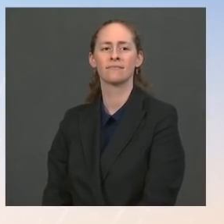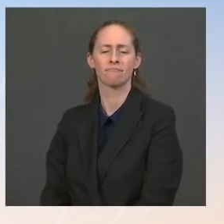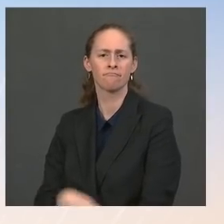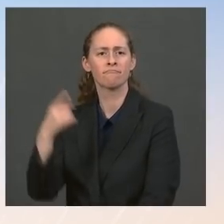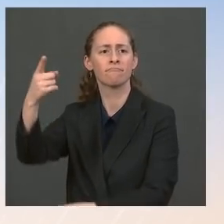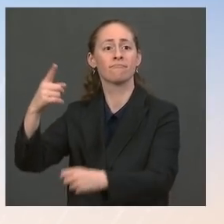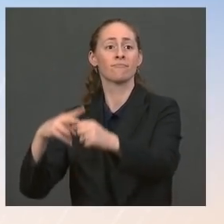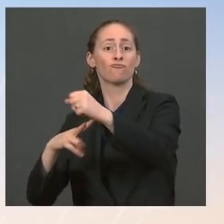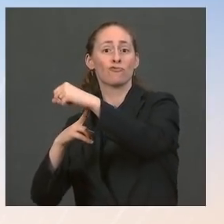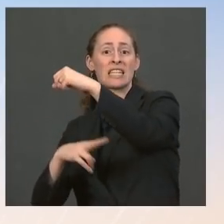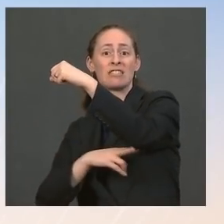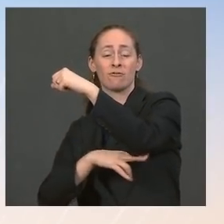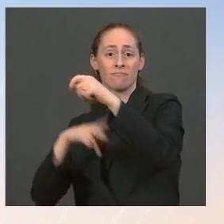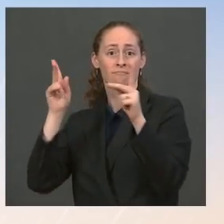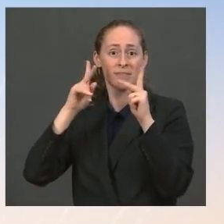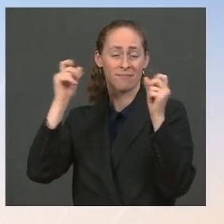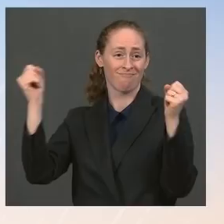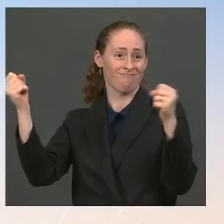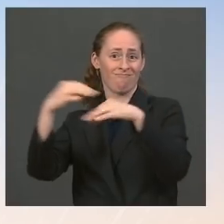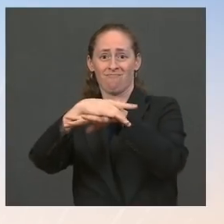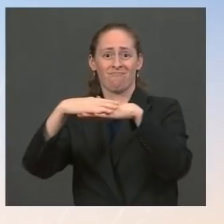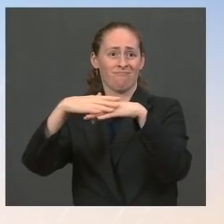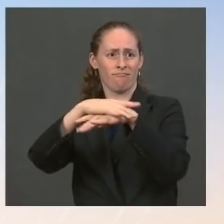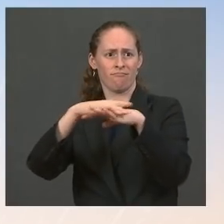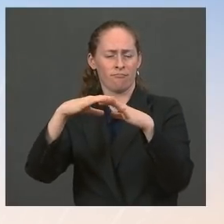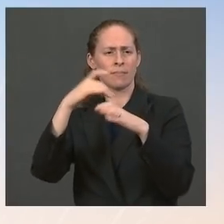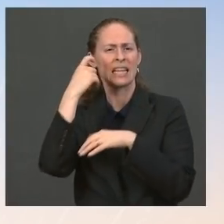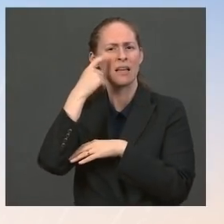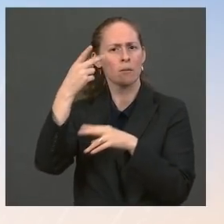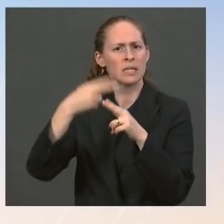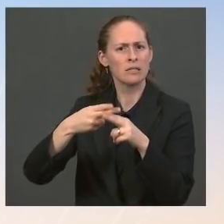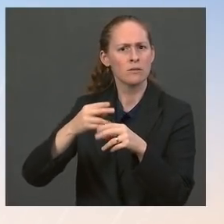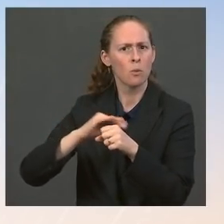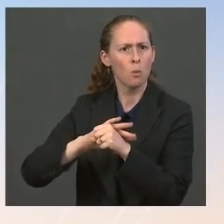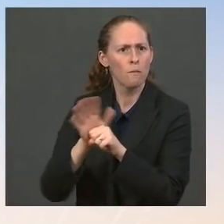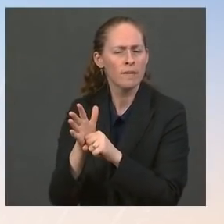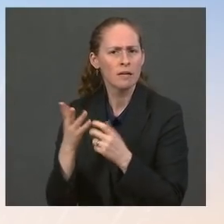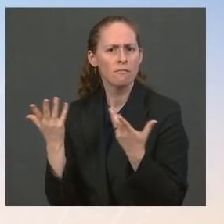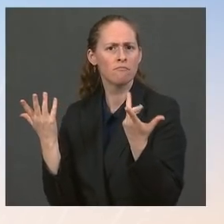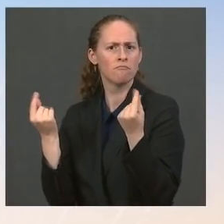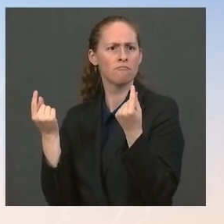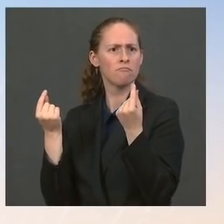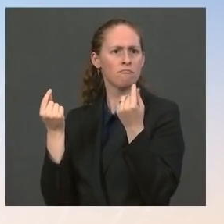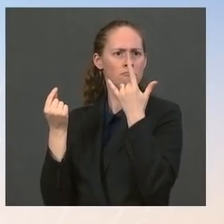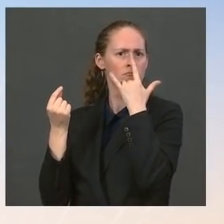just mentioning COVID -- what is the situation there? I know that the crowd has been dispersed.